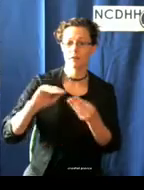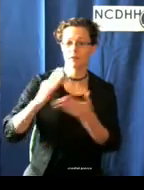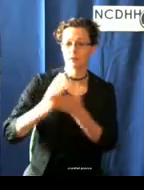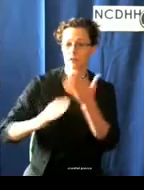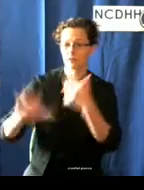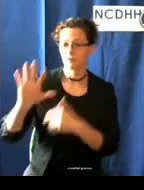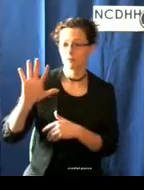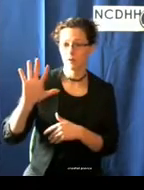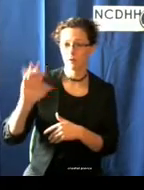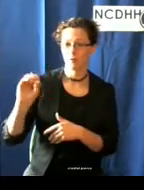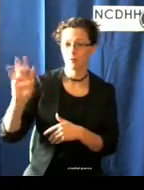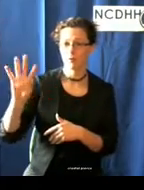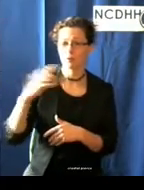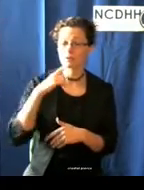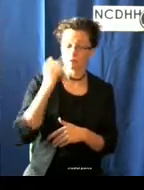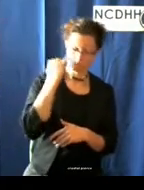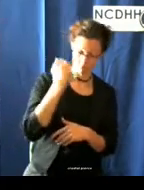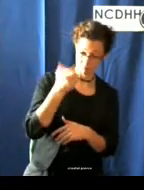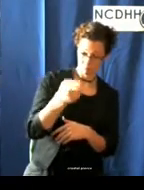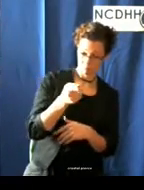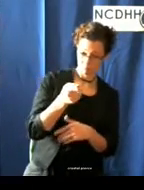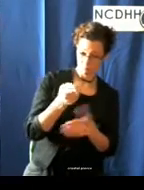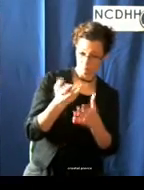AND THAT MEANS YOU MUST PROVIDE ACCOMMODATION